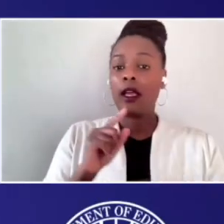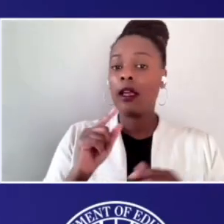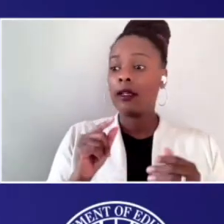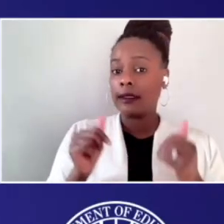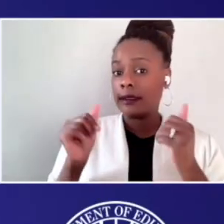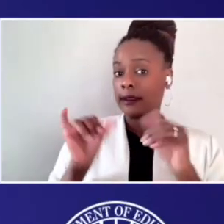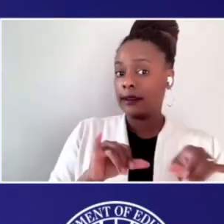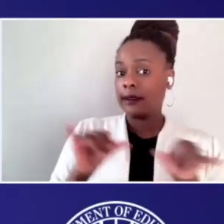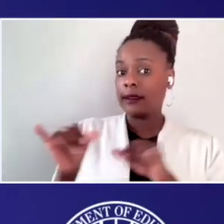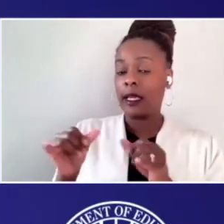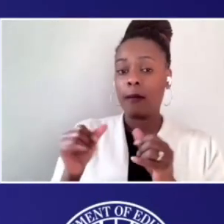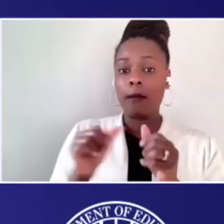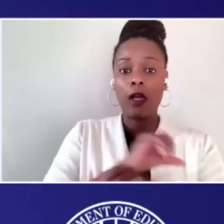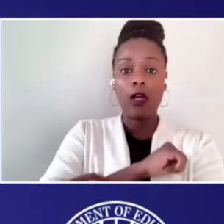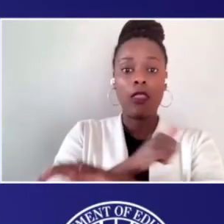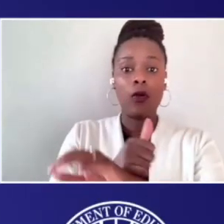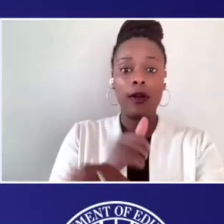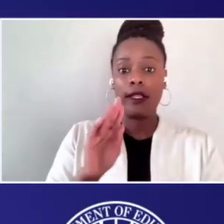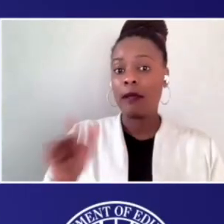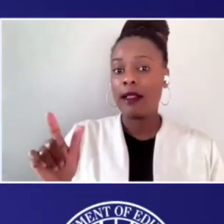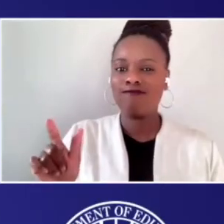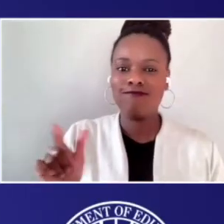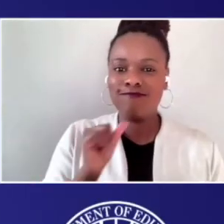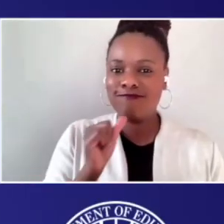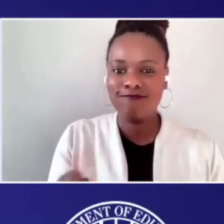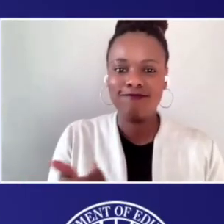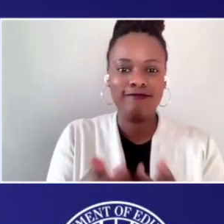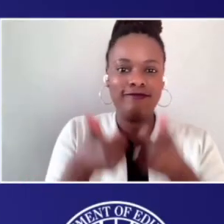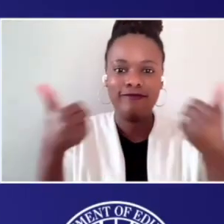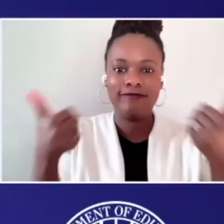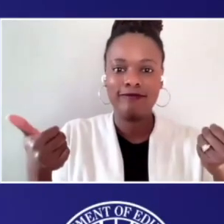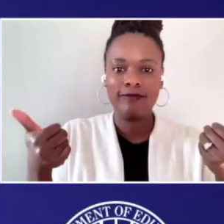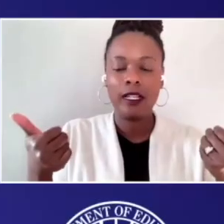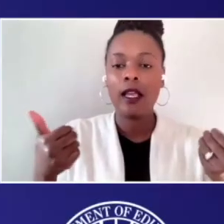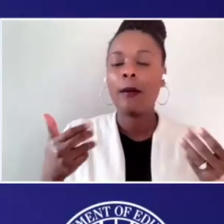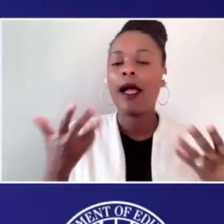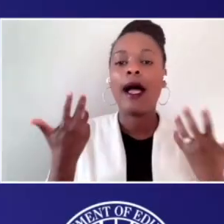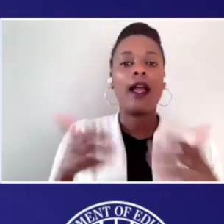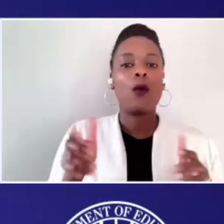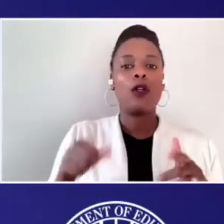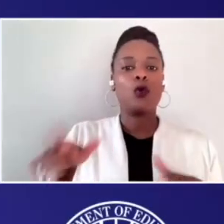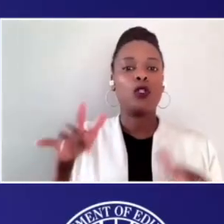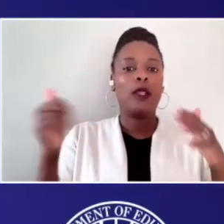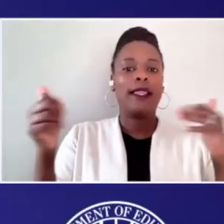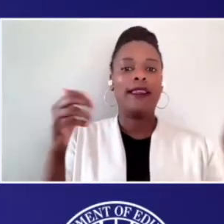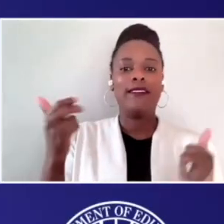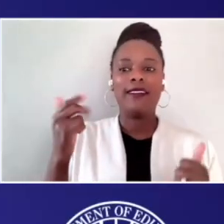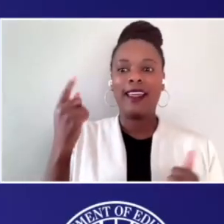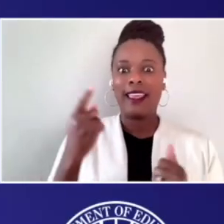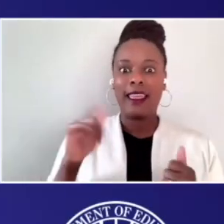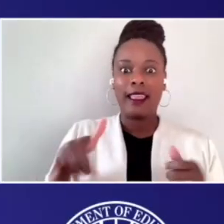bill. It's under its own separate authority. But I do not want you to go away from the table thinking that is the definite answer. We want to go back and